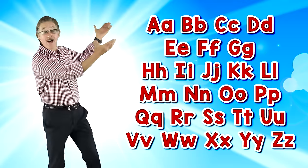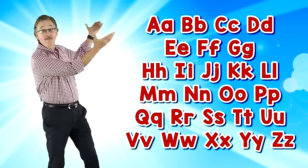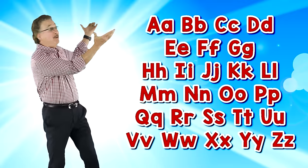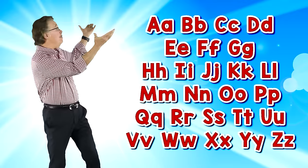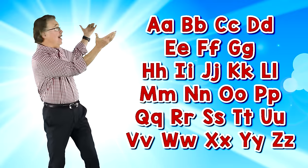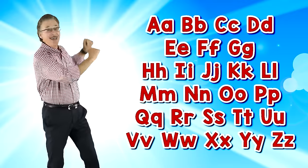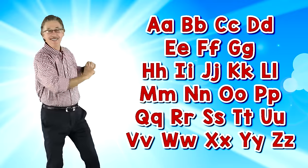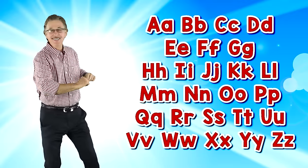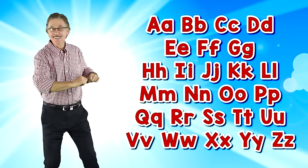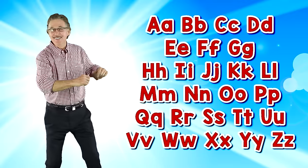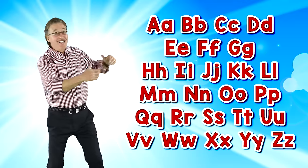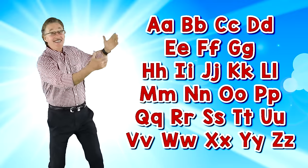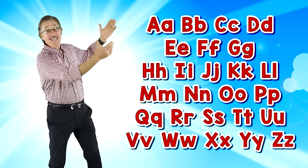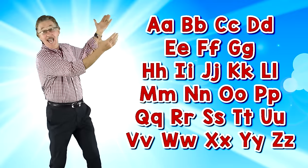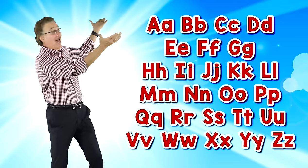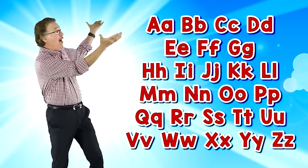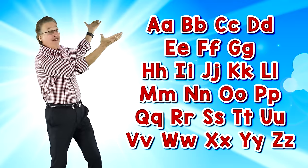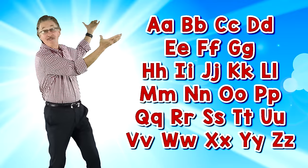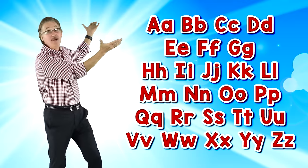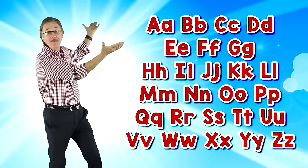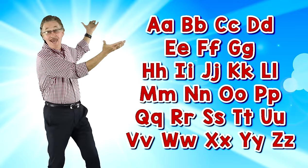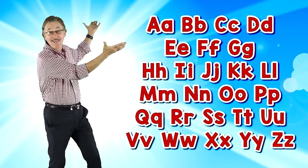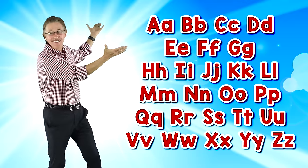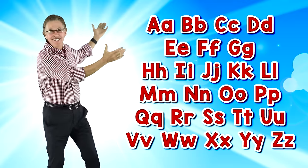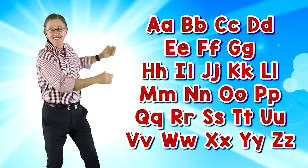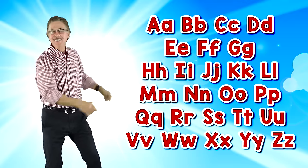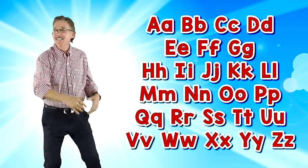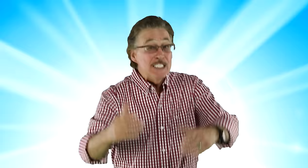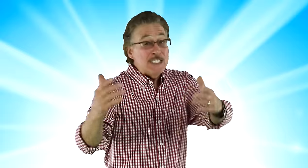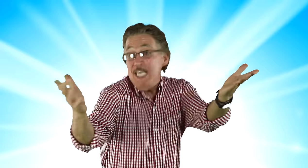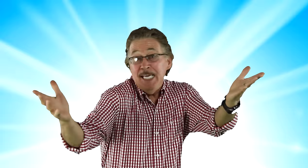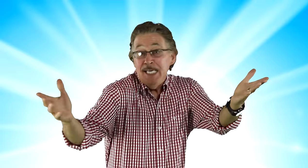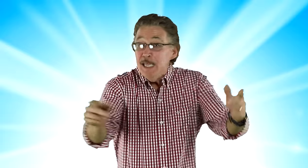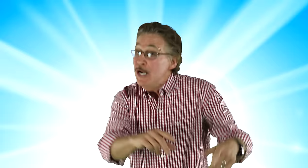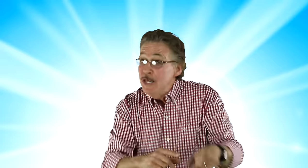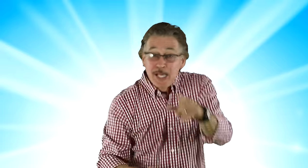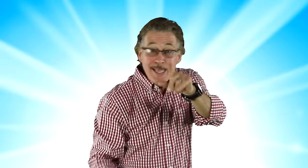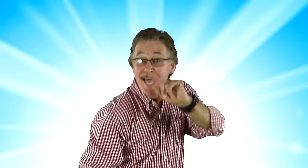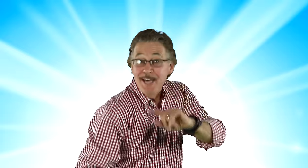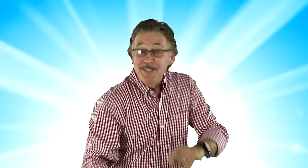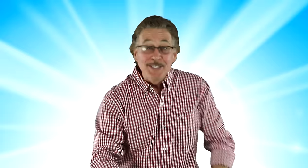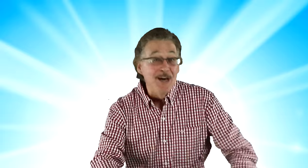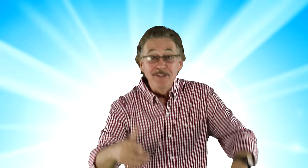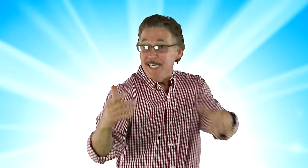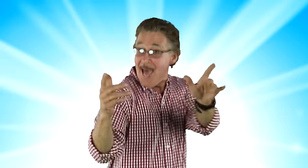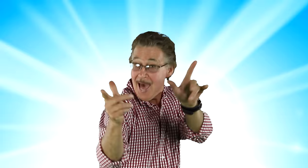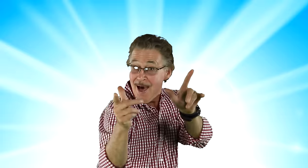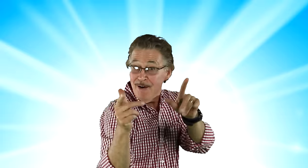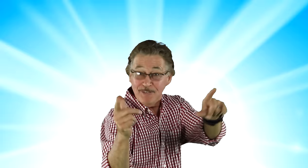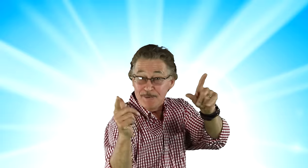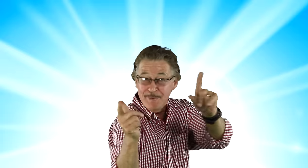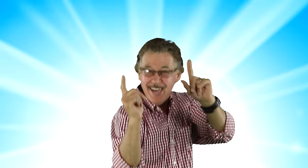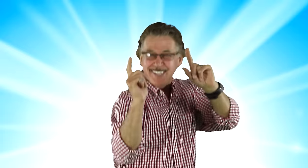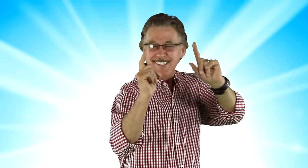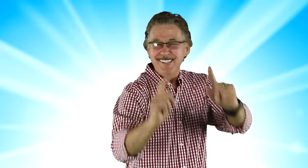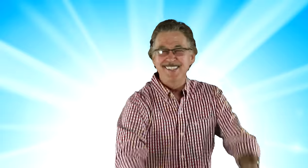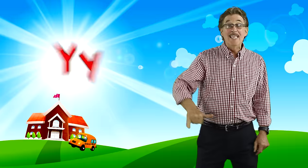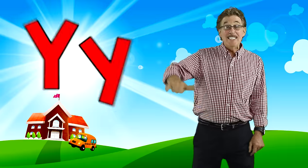The alphabet, the alphabet Sing and learn the letters of the alphabet